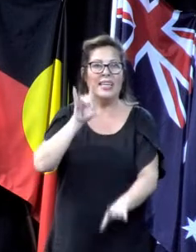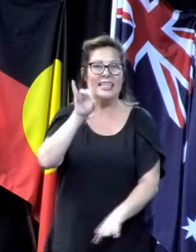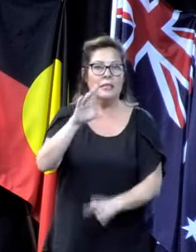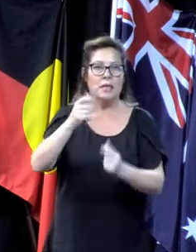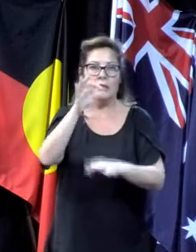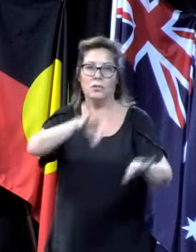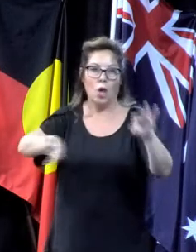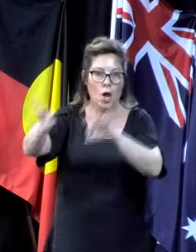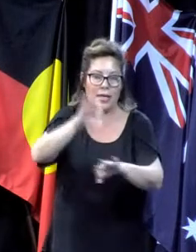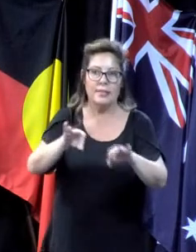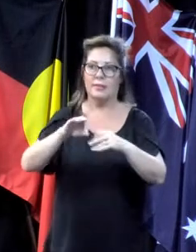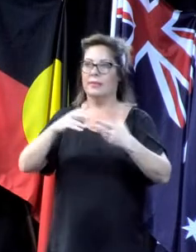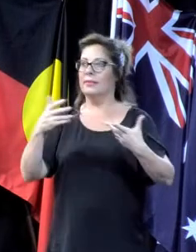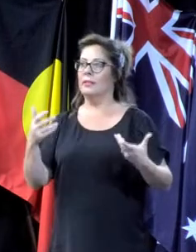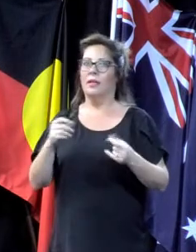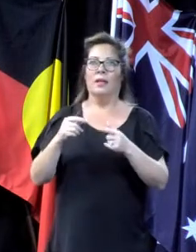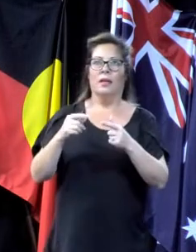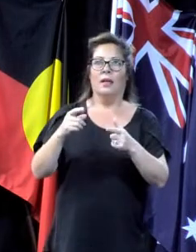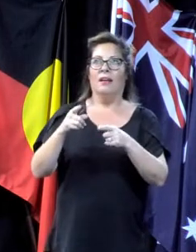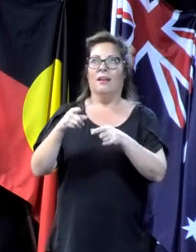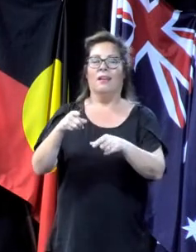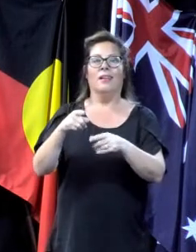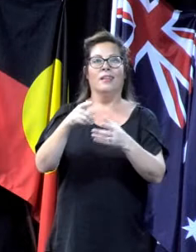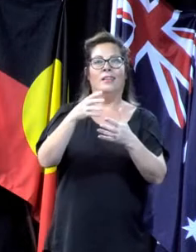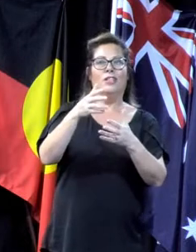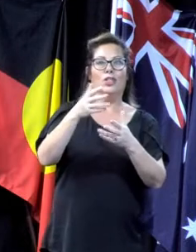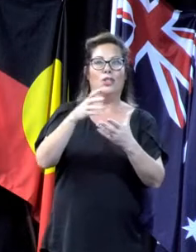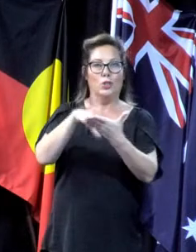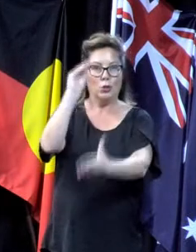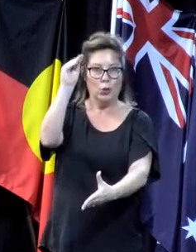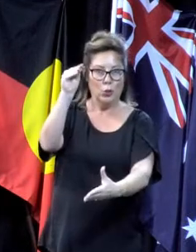the students in year ten are learning to balance chemical equations and that sort of thing.